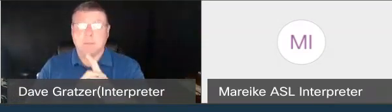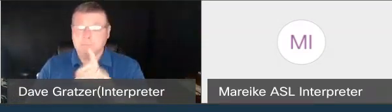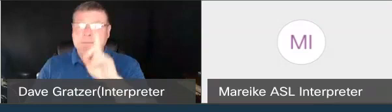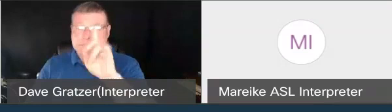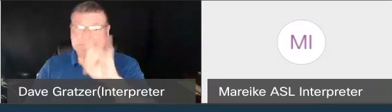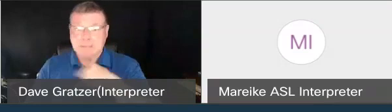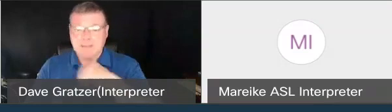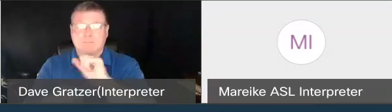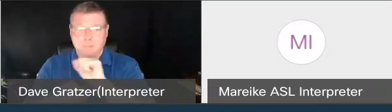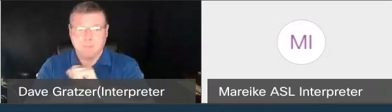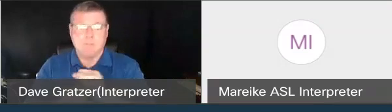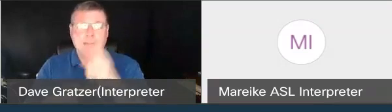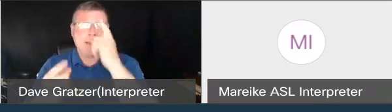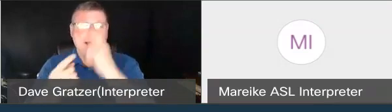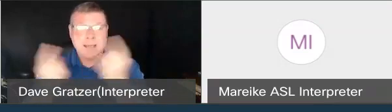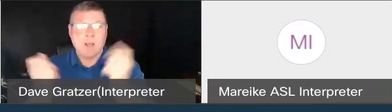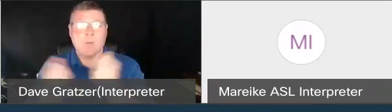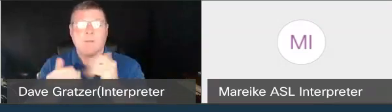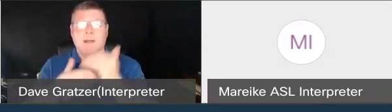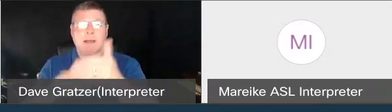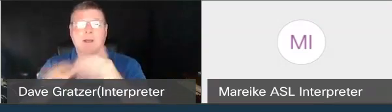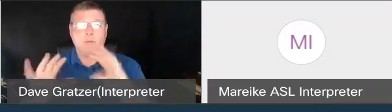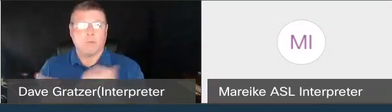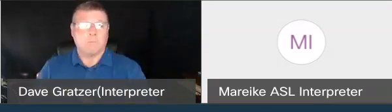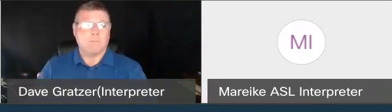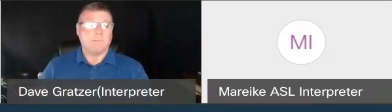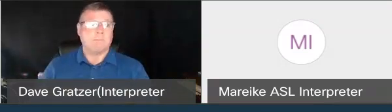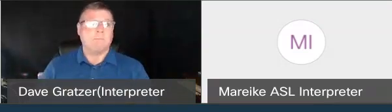I'll contrast that with the next group, the police population, in a minute.